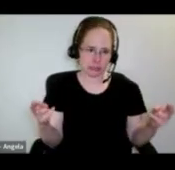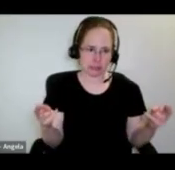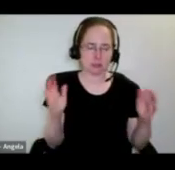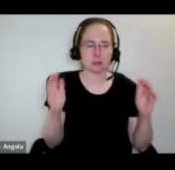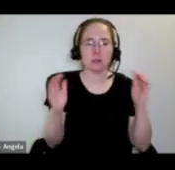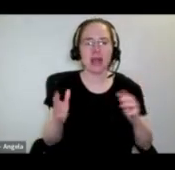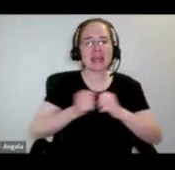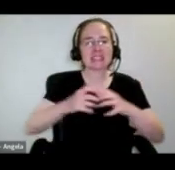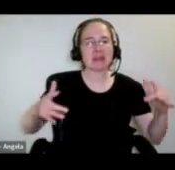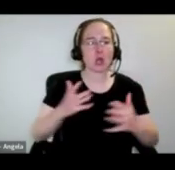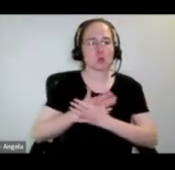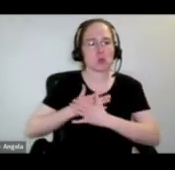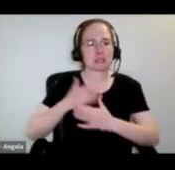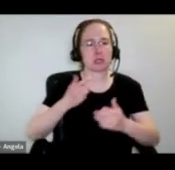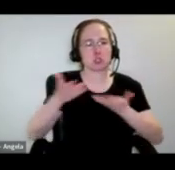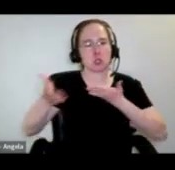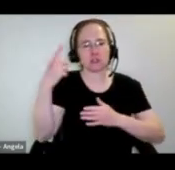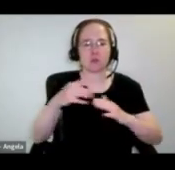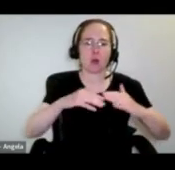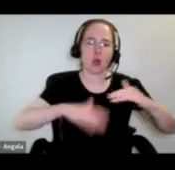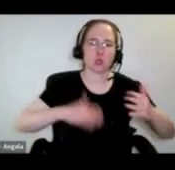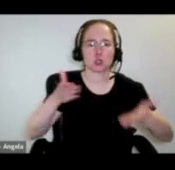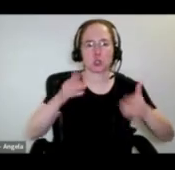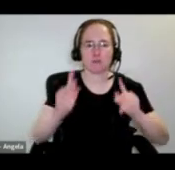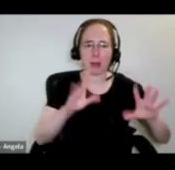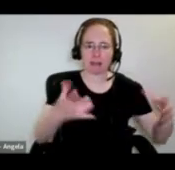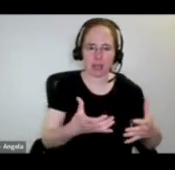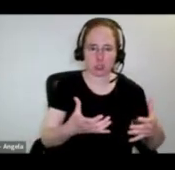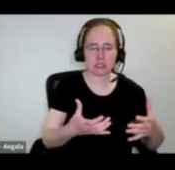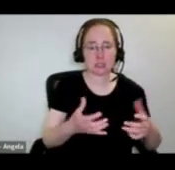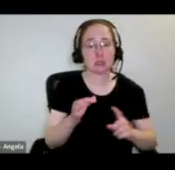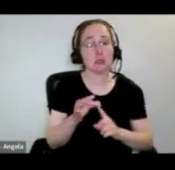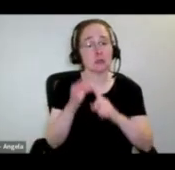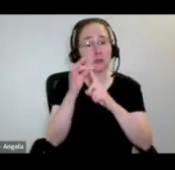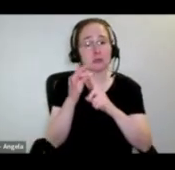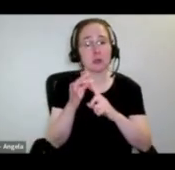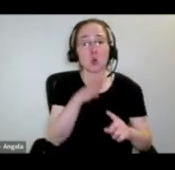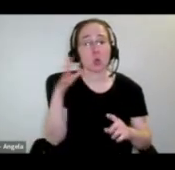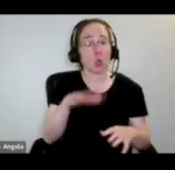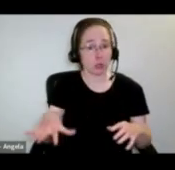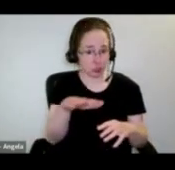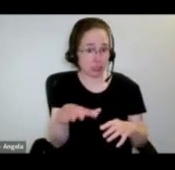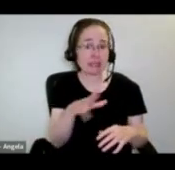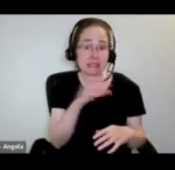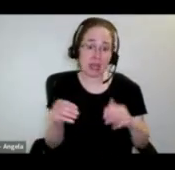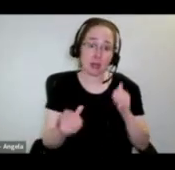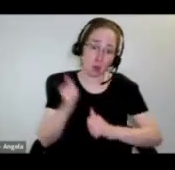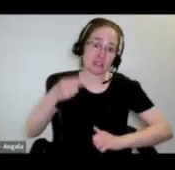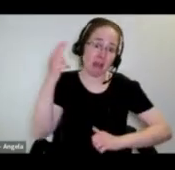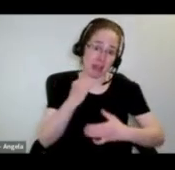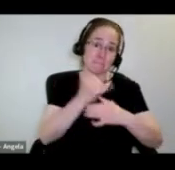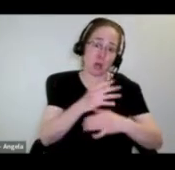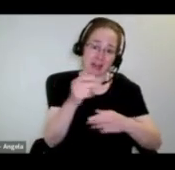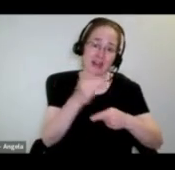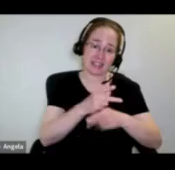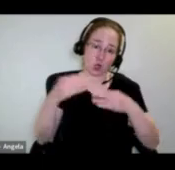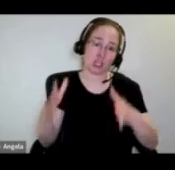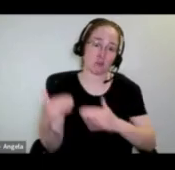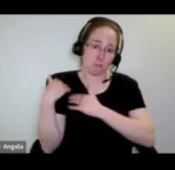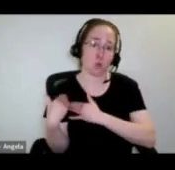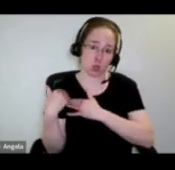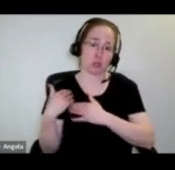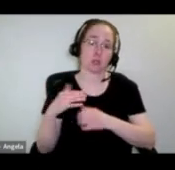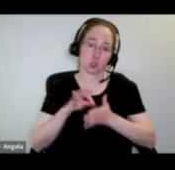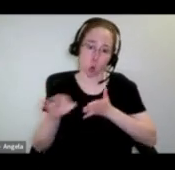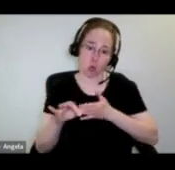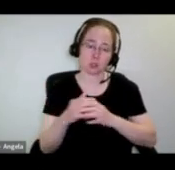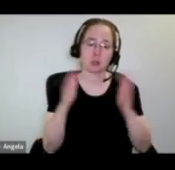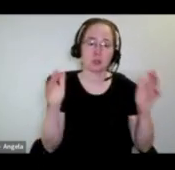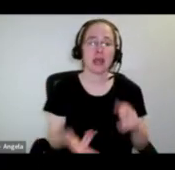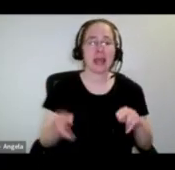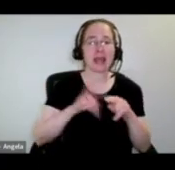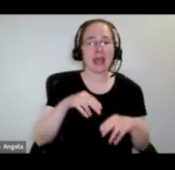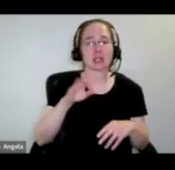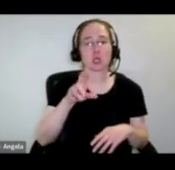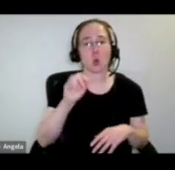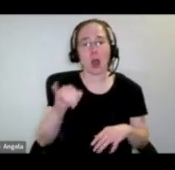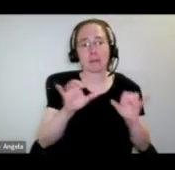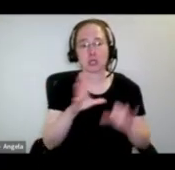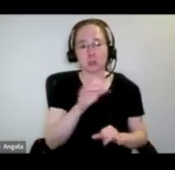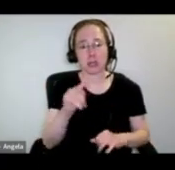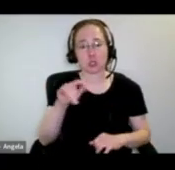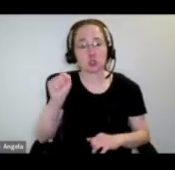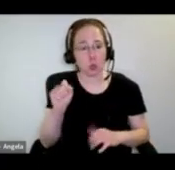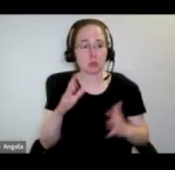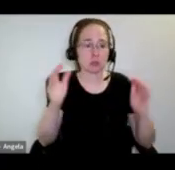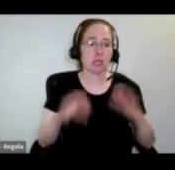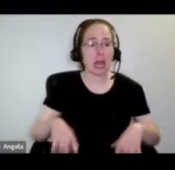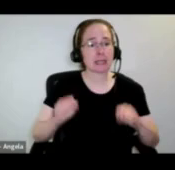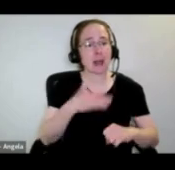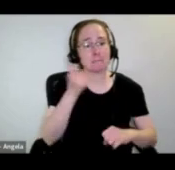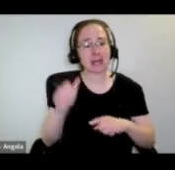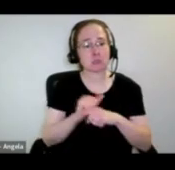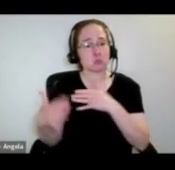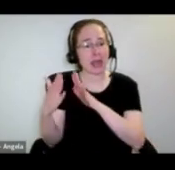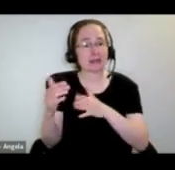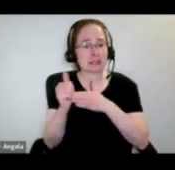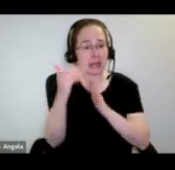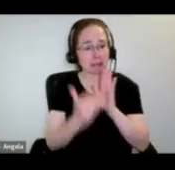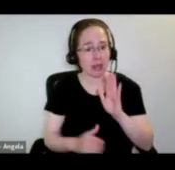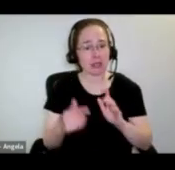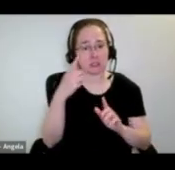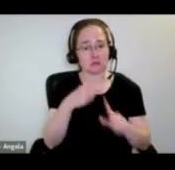David Watkins: Strengthen caregiver navigation and access to resources. Expand respite services for underserved populations, those in rural regions and with the highest impairment and caregiver burden scores, enhance ROI measurement and tools.